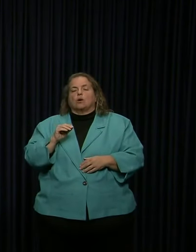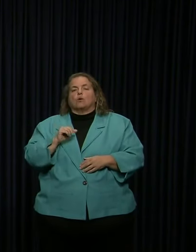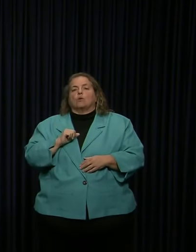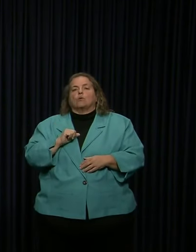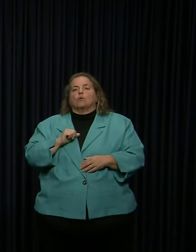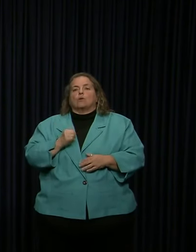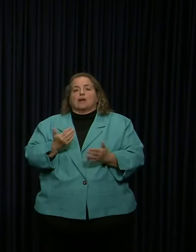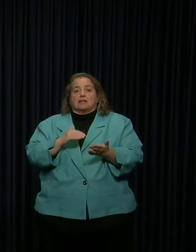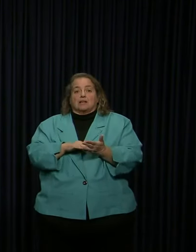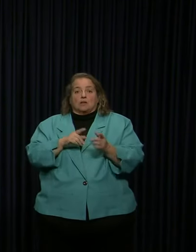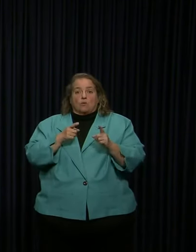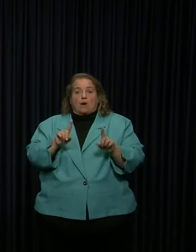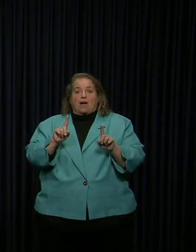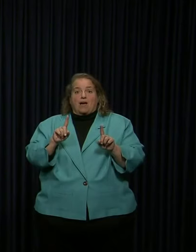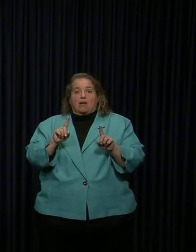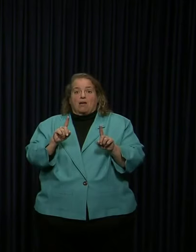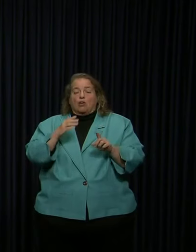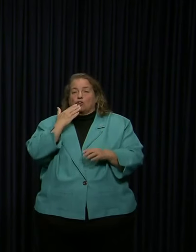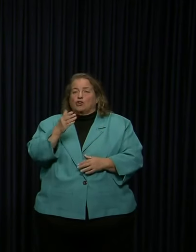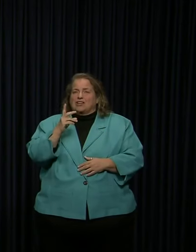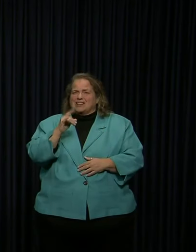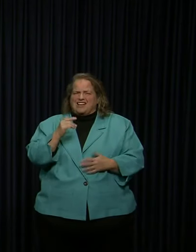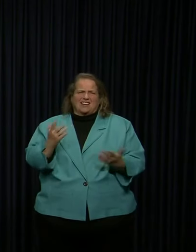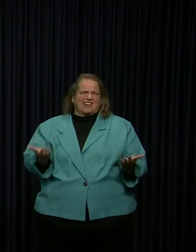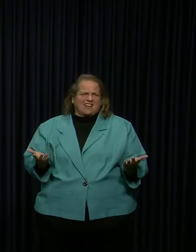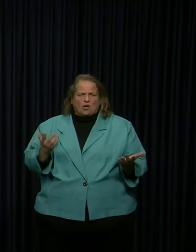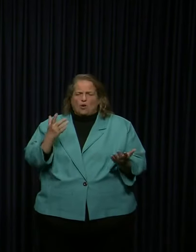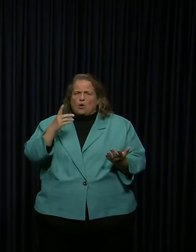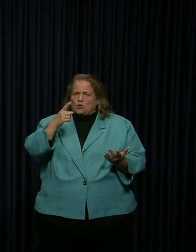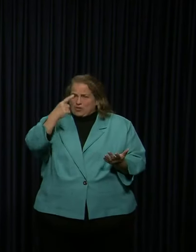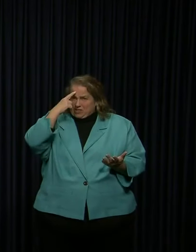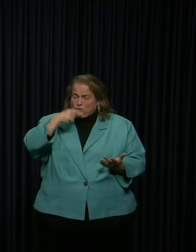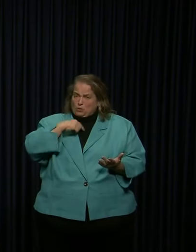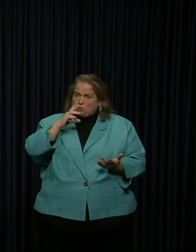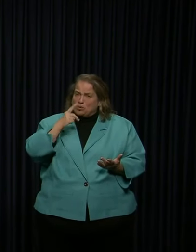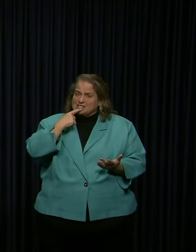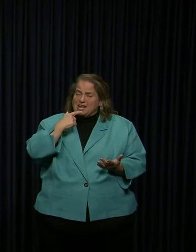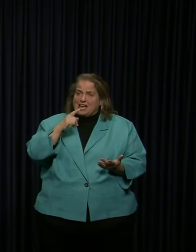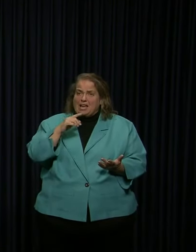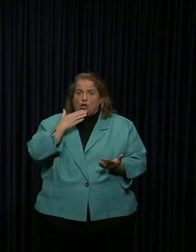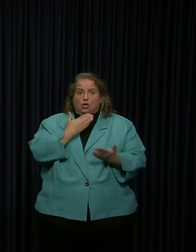BUT THAT IS A LARGE GROUP OF TESTS TARGETED TOWARDS THOSE